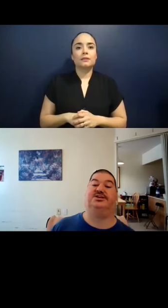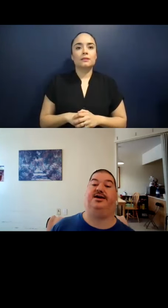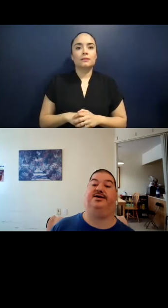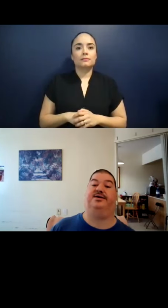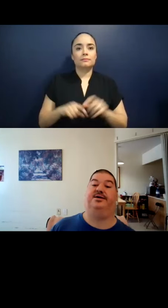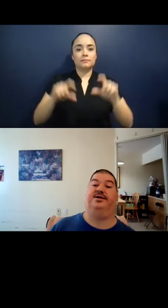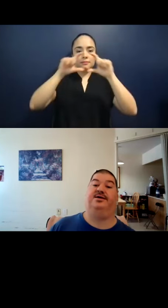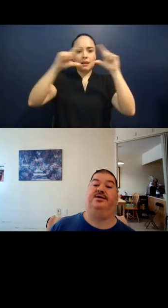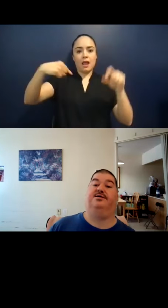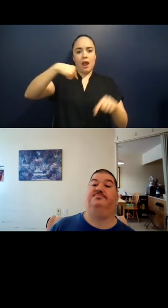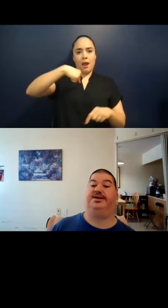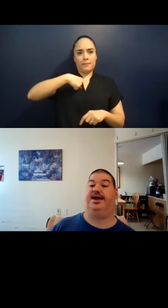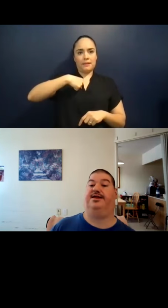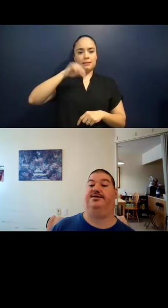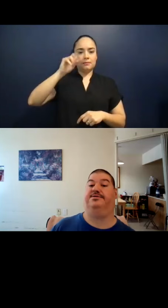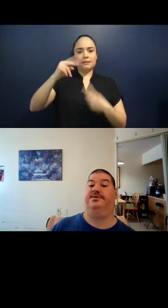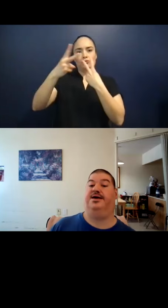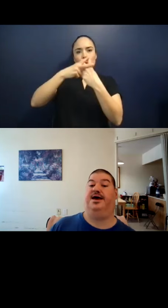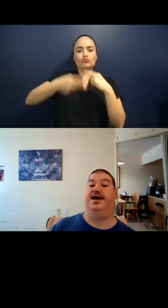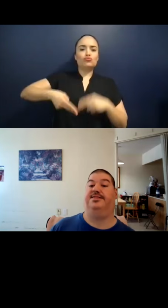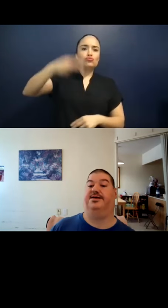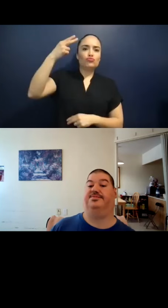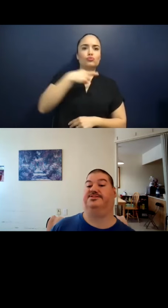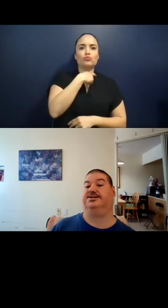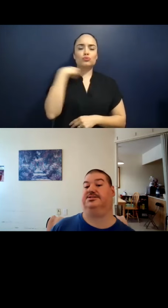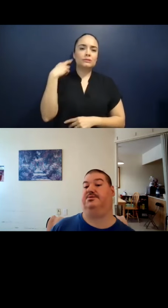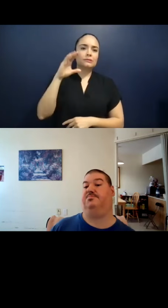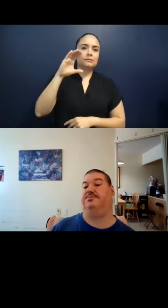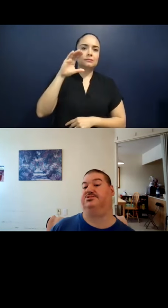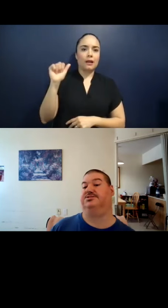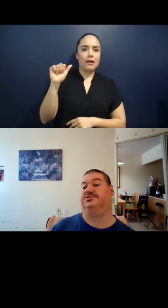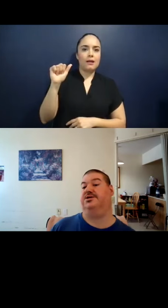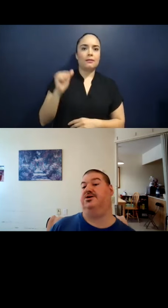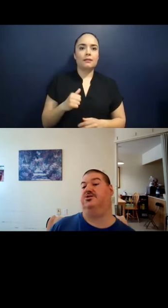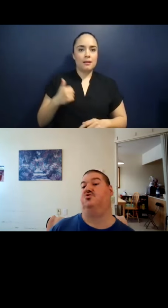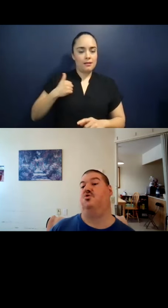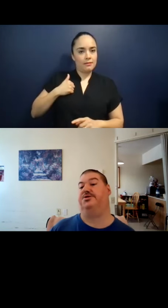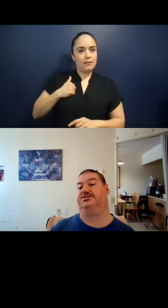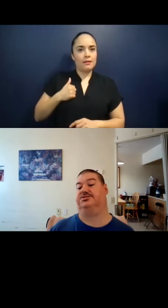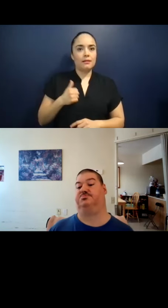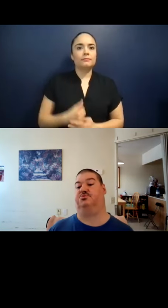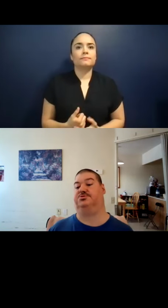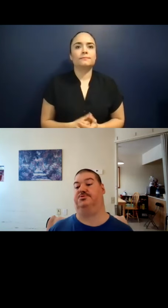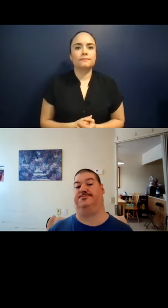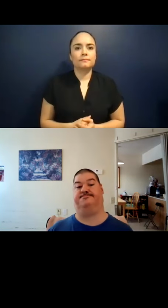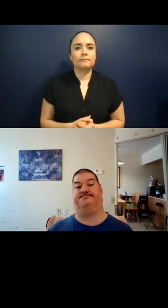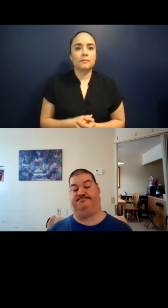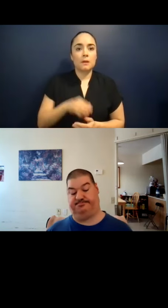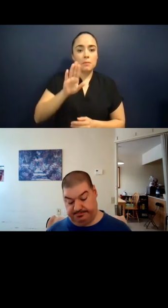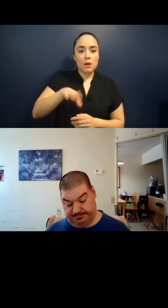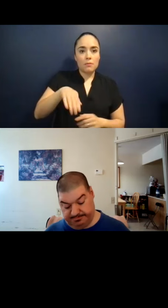a light blue background with the text at the top saying I am at high-risk CA